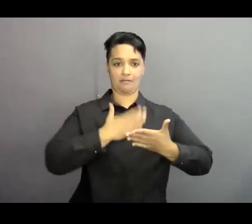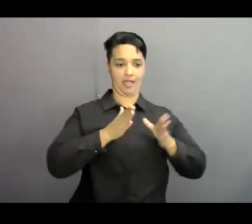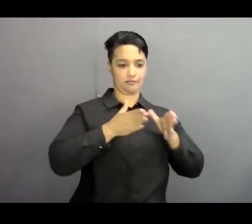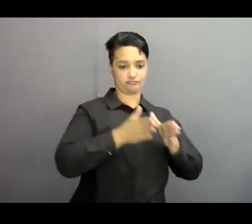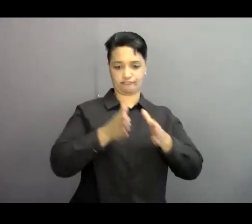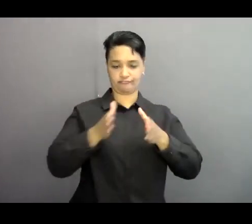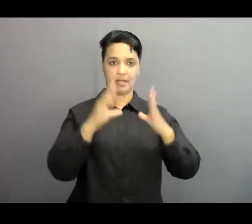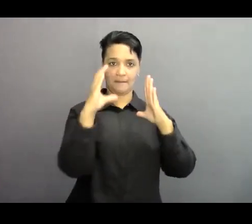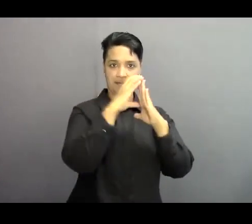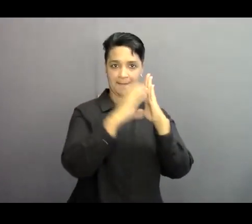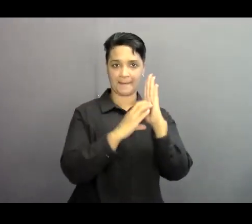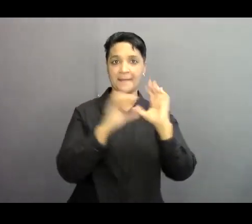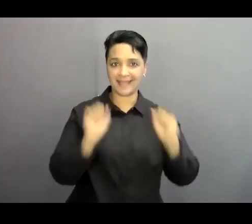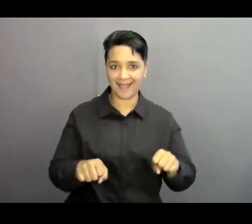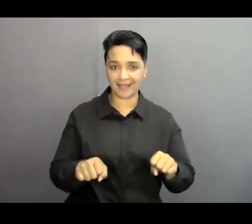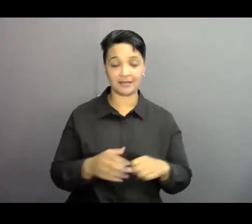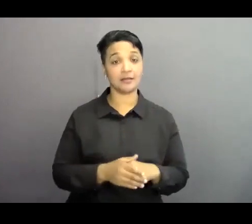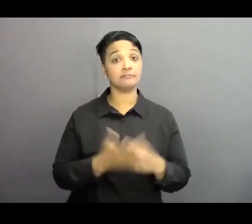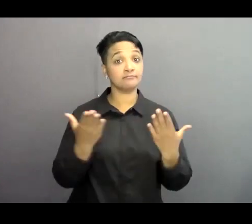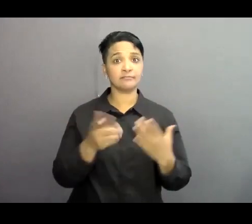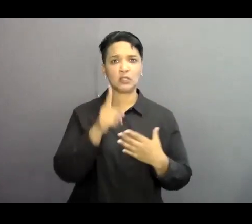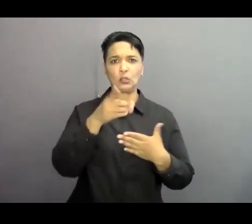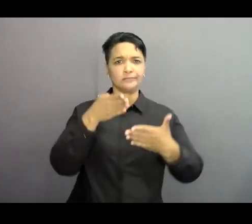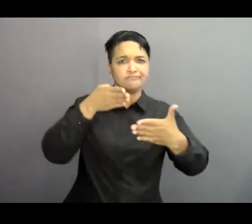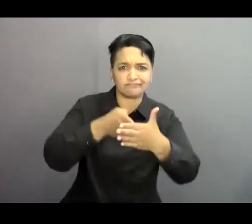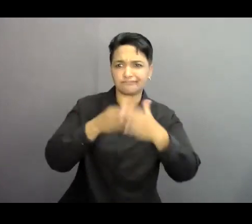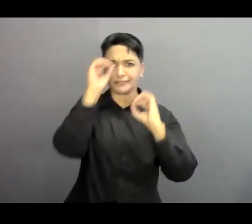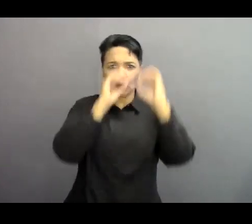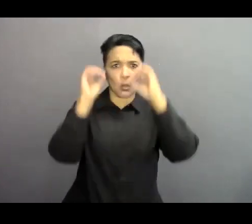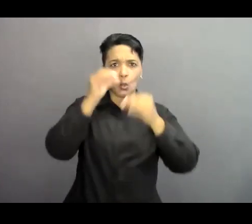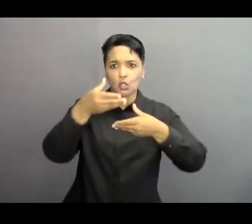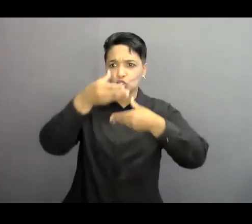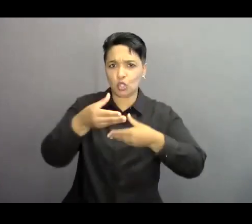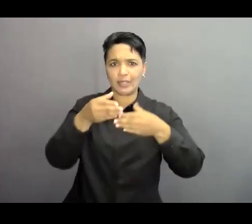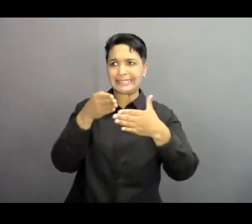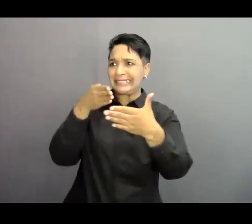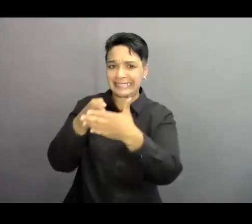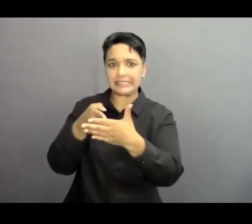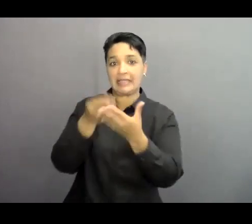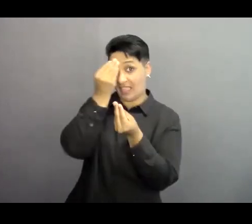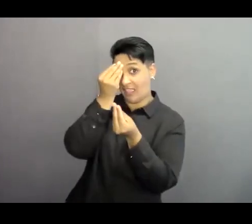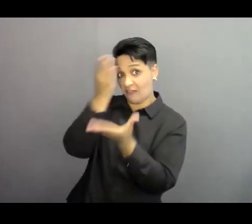if anyone has any access issues with Google Docs, let your mentor know, and we will try